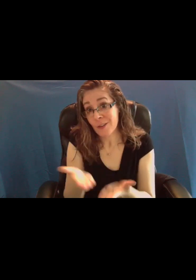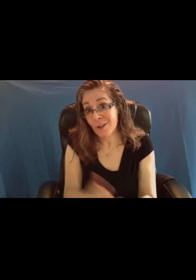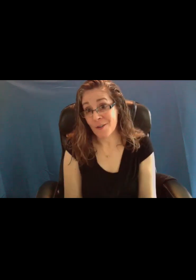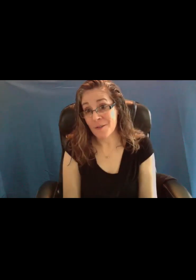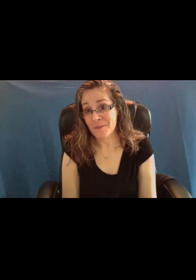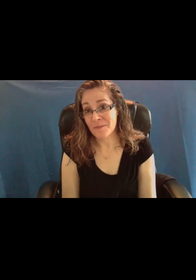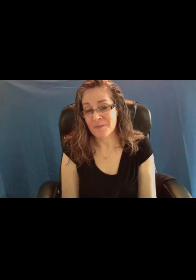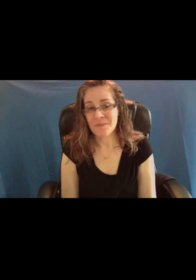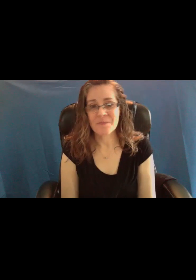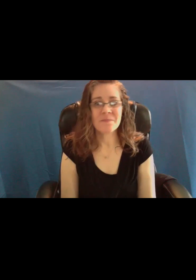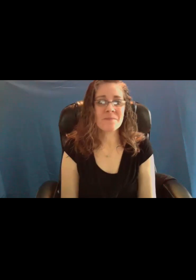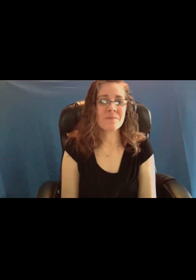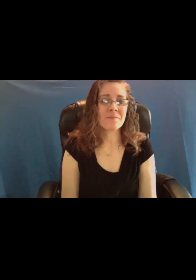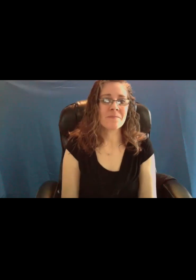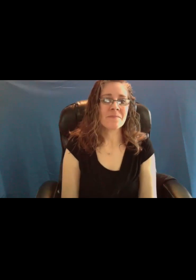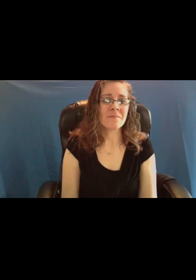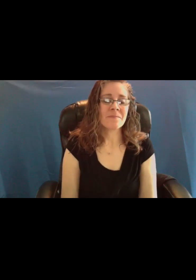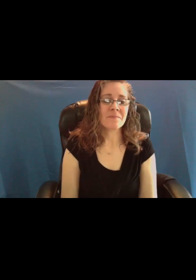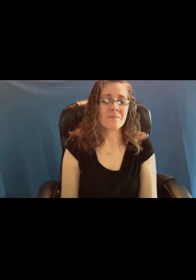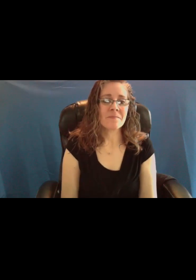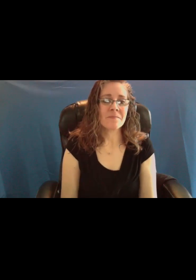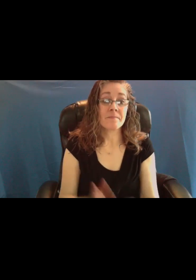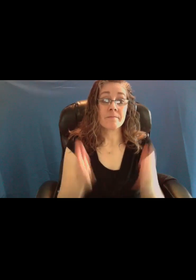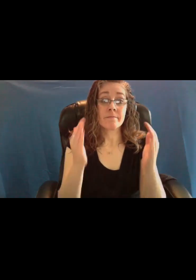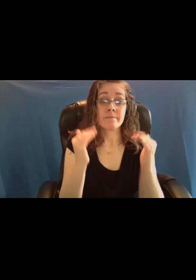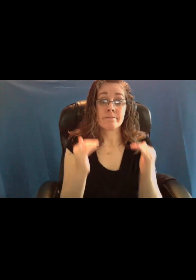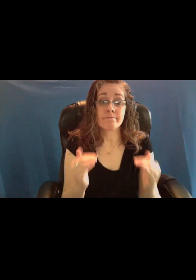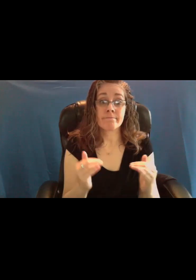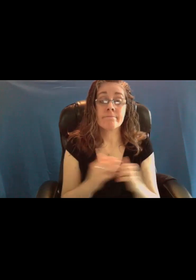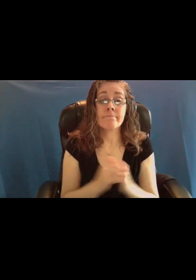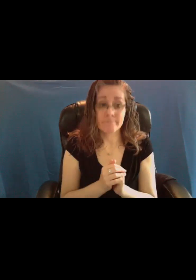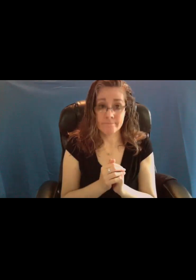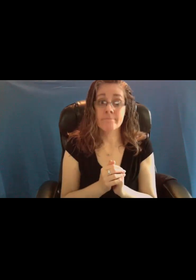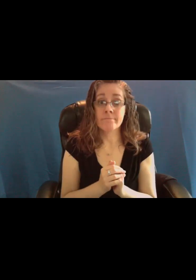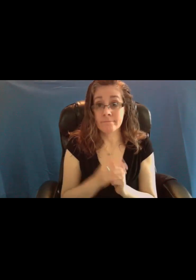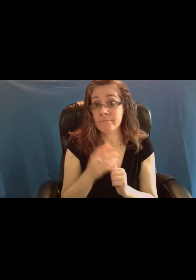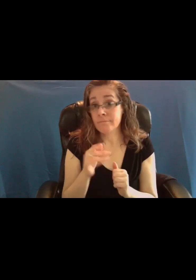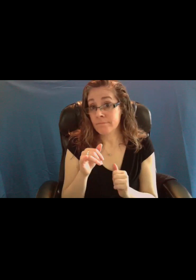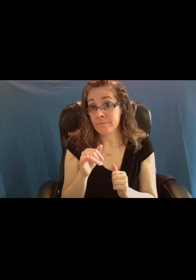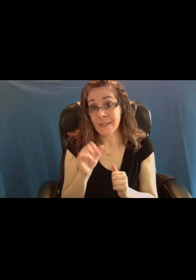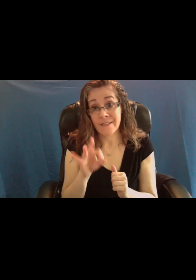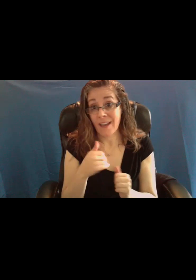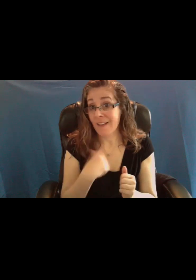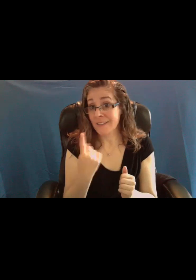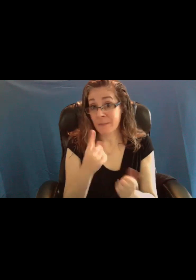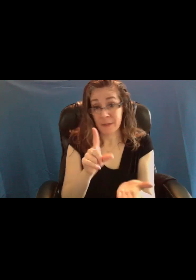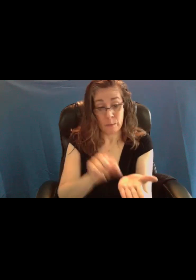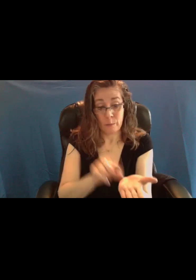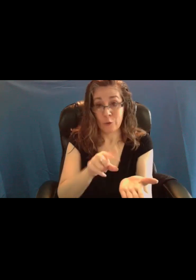from municipalities. So again for the printed and written materials,